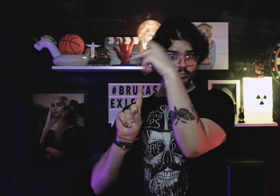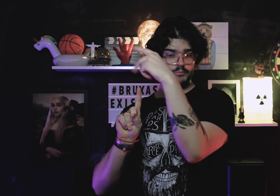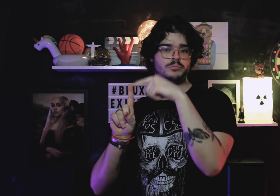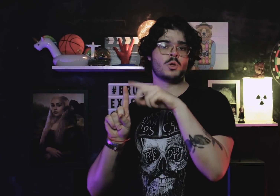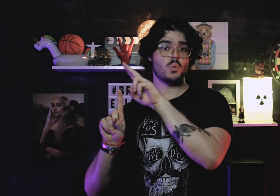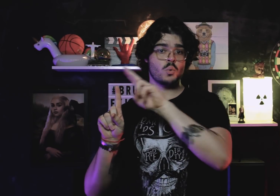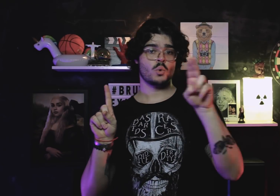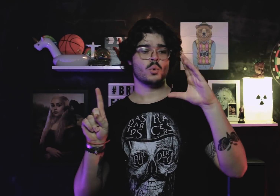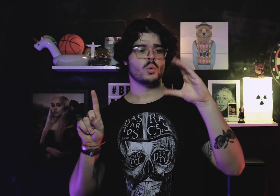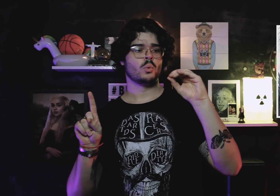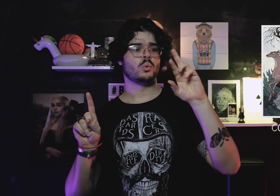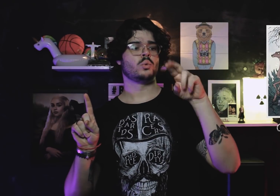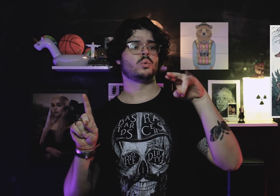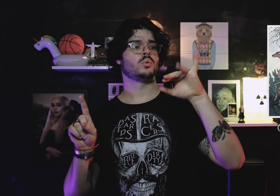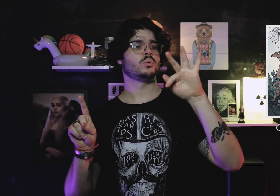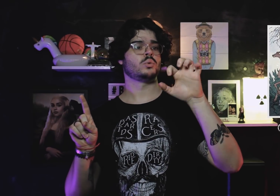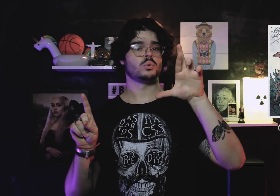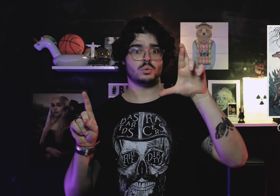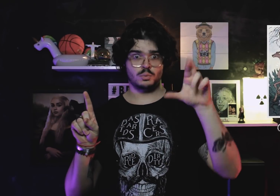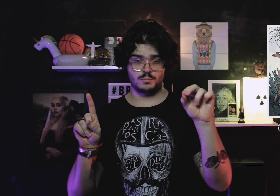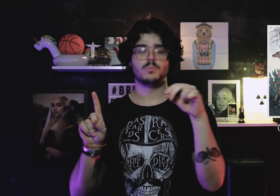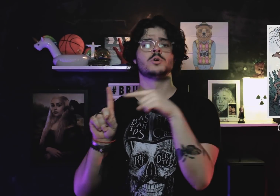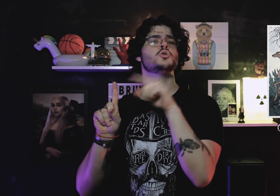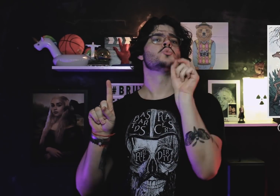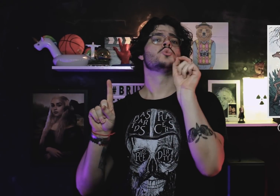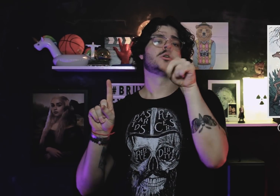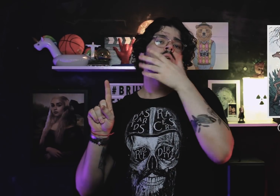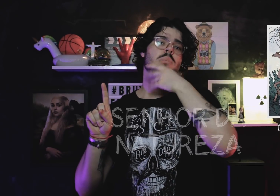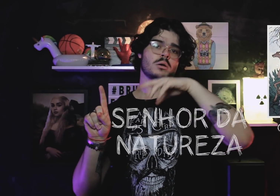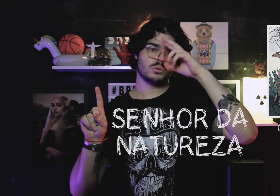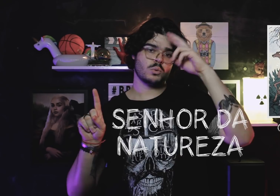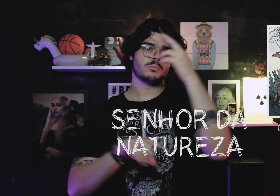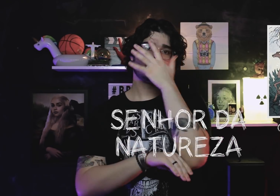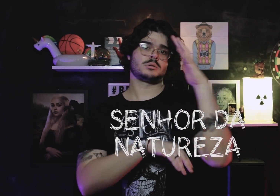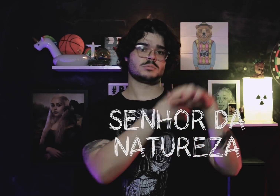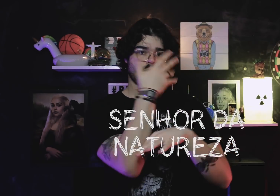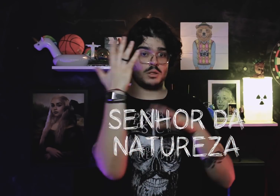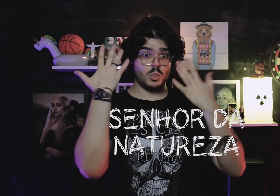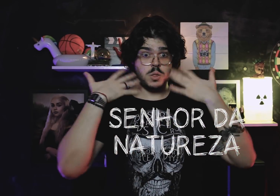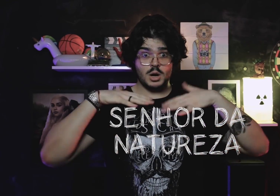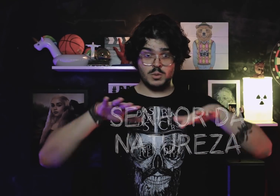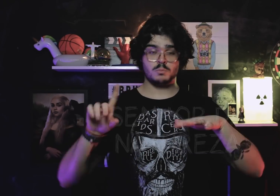also known as Cornifer, Lord of Nature,